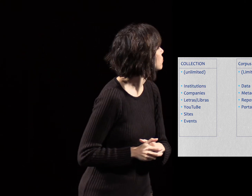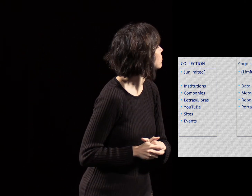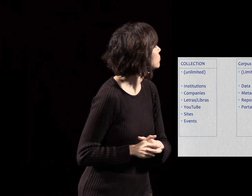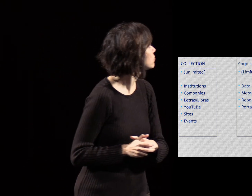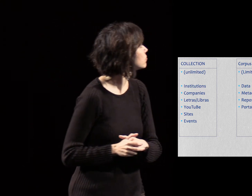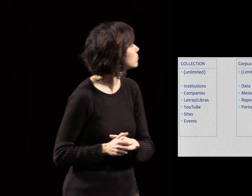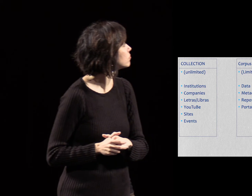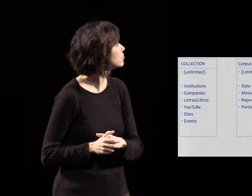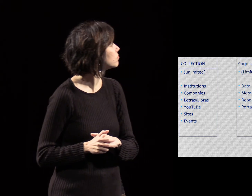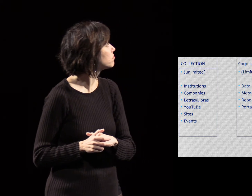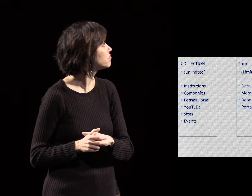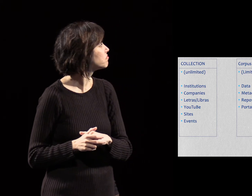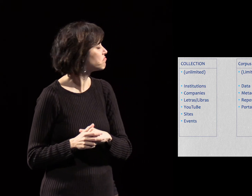Different categories.